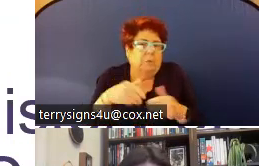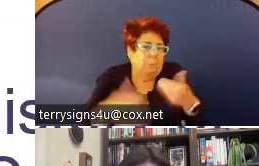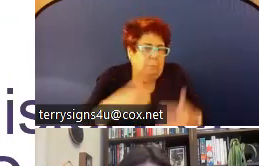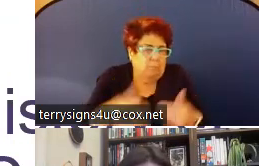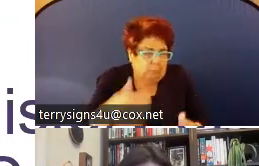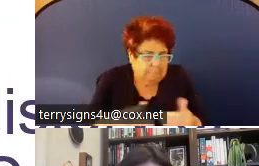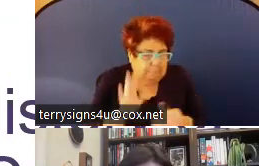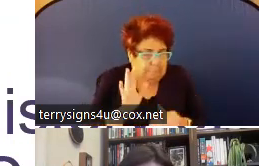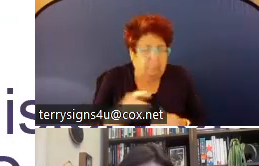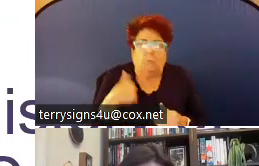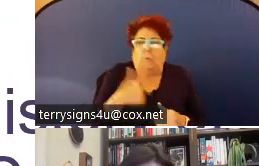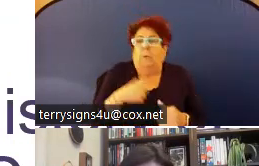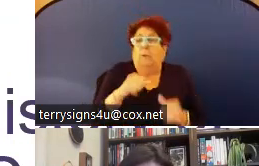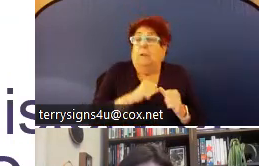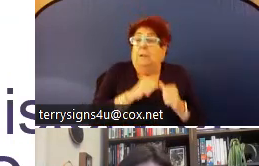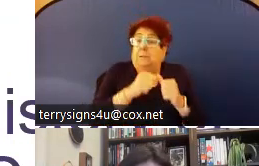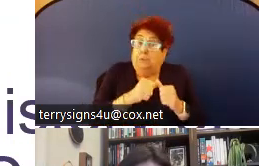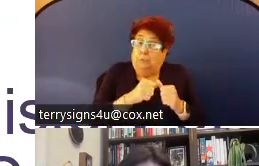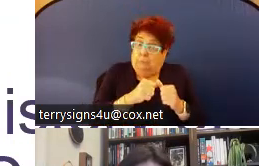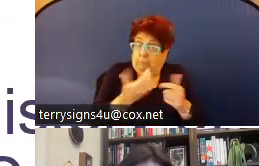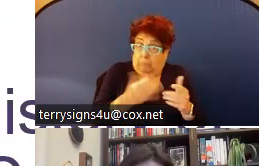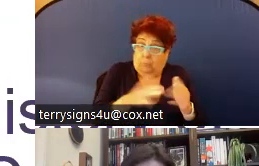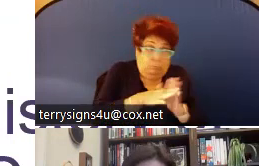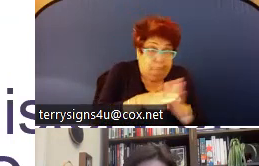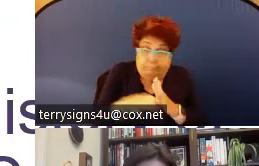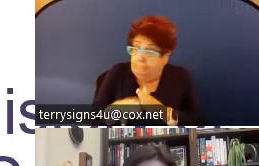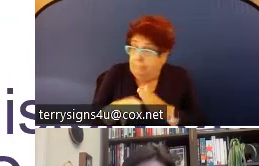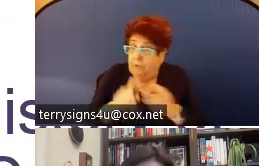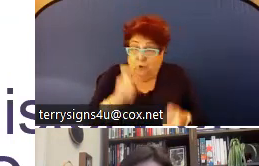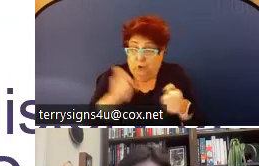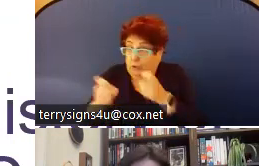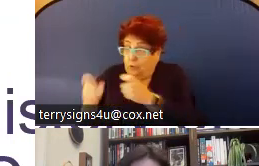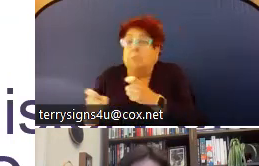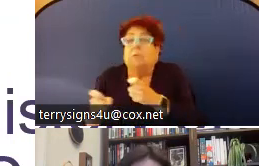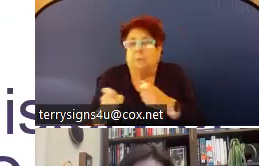We are continuing to evolve and developing structures and processes. I wanted to show